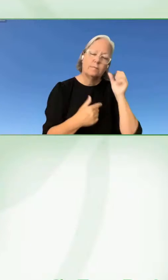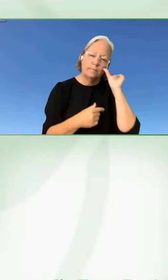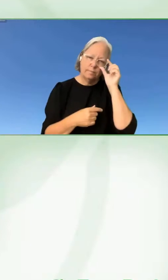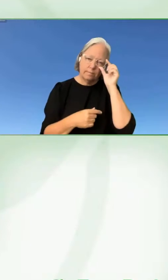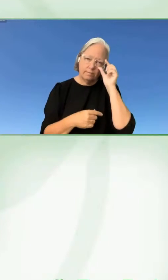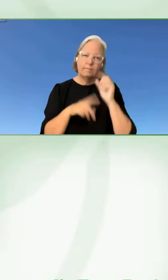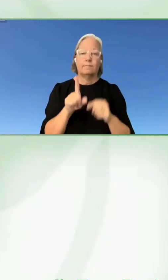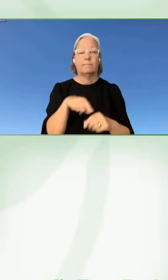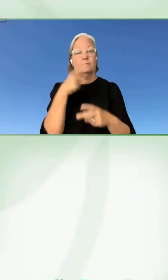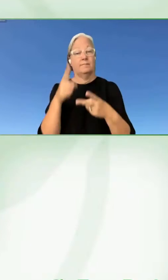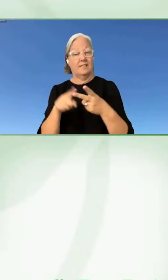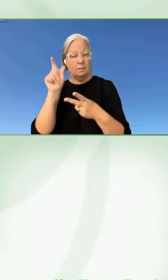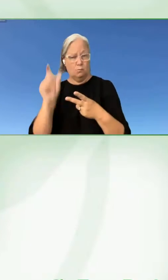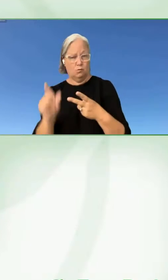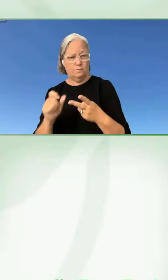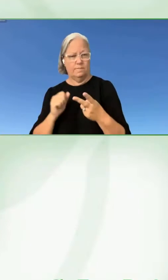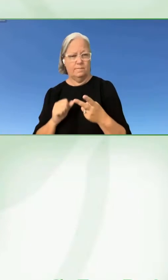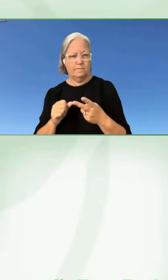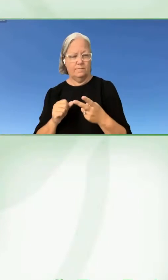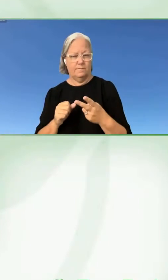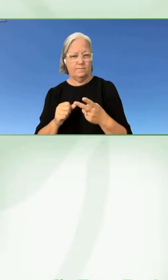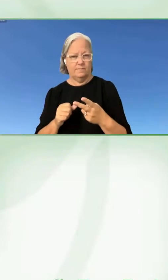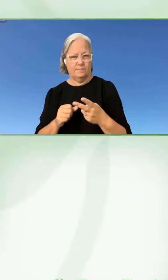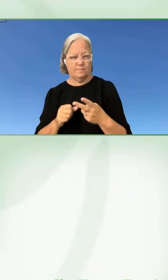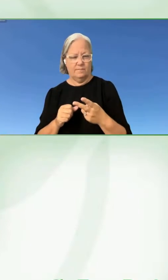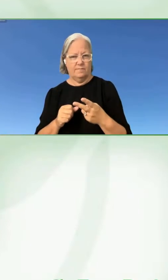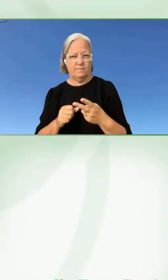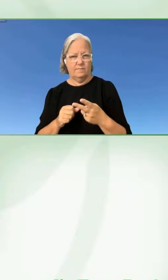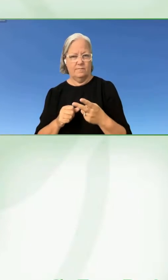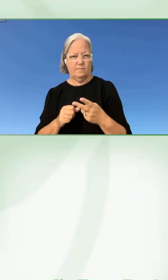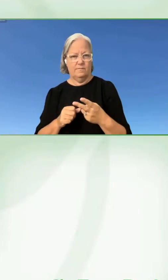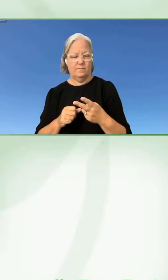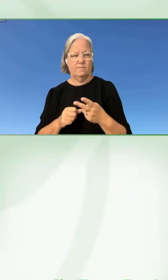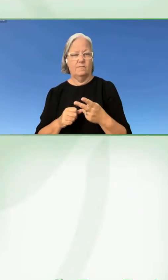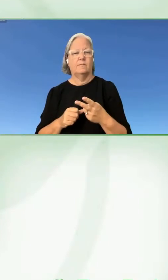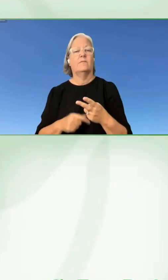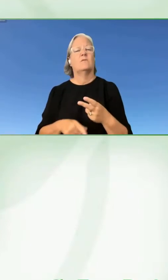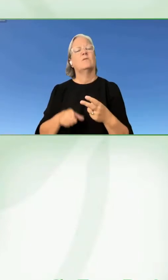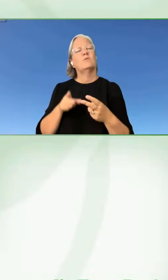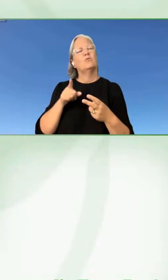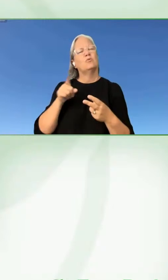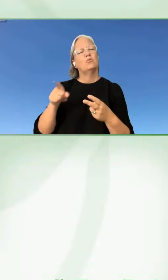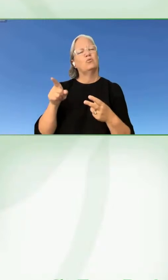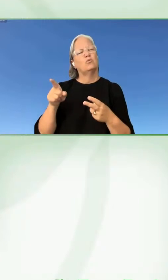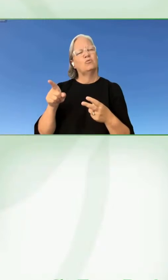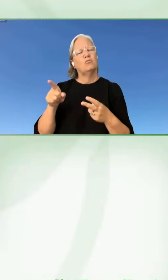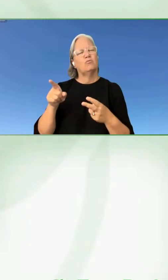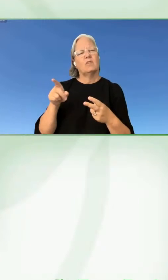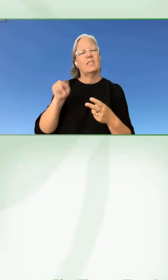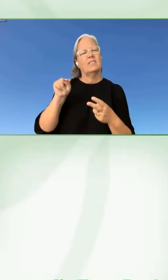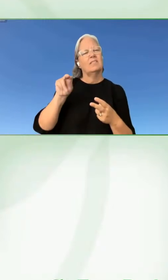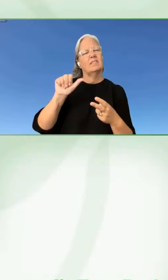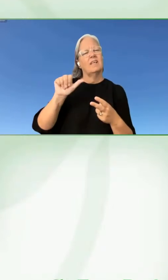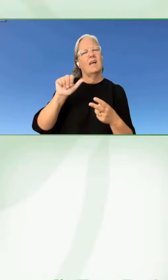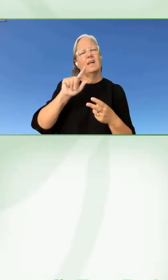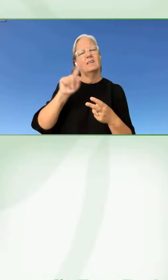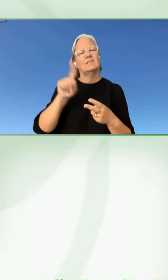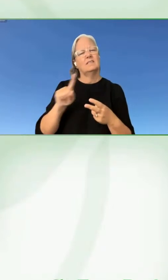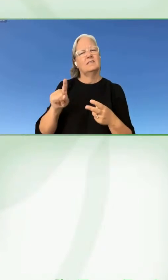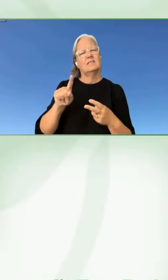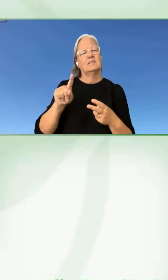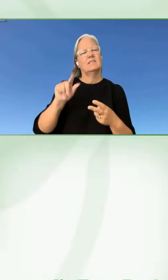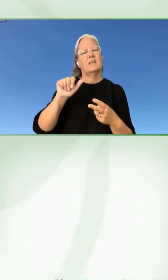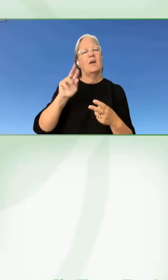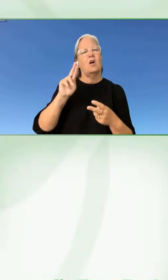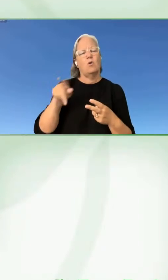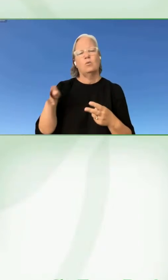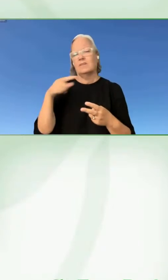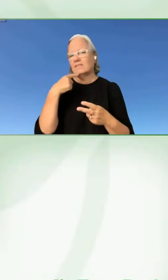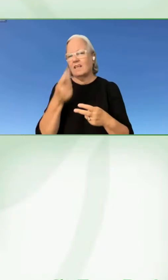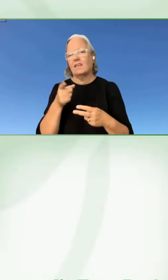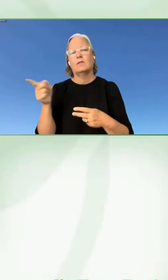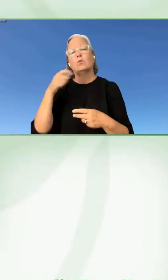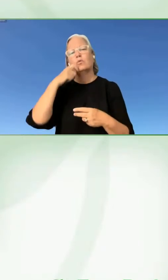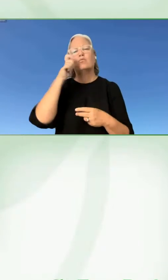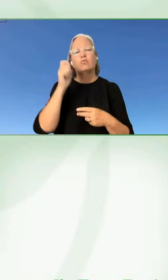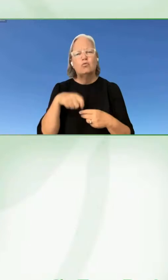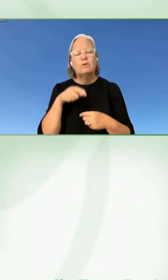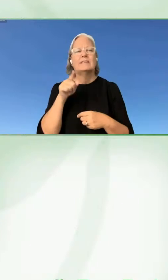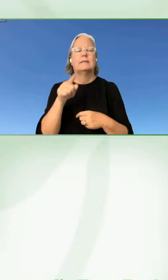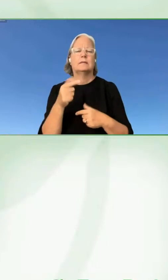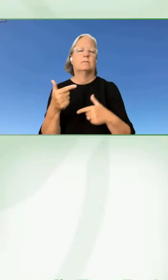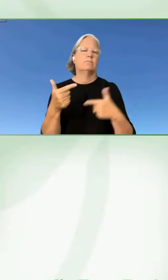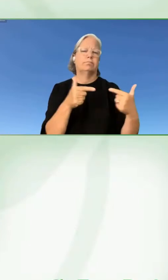we end up dealing with a lot of delicate and personal information concerning people's health,